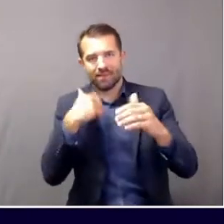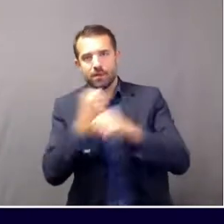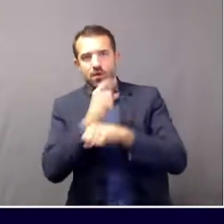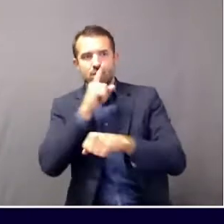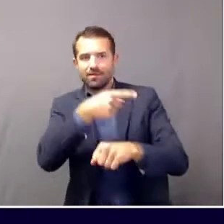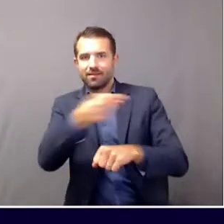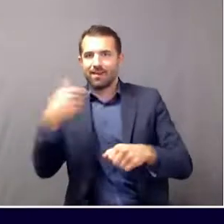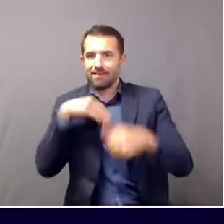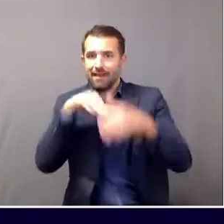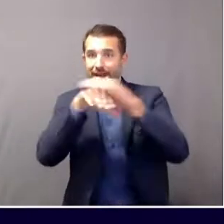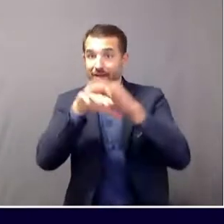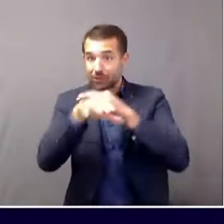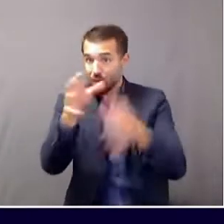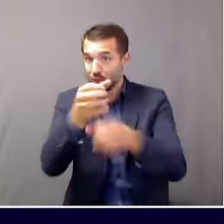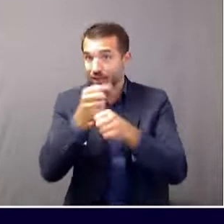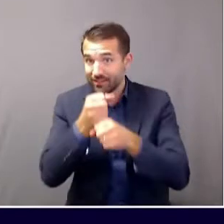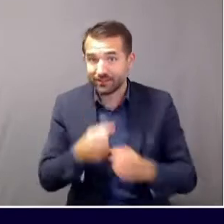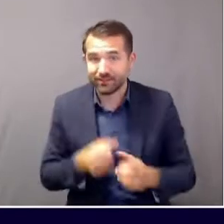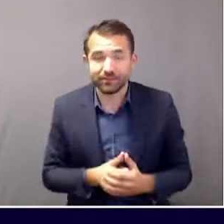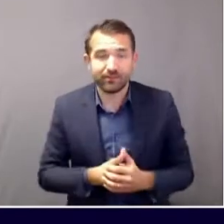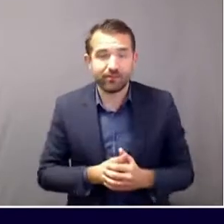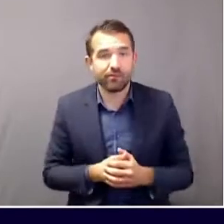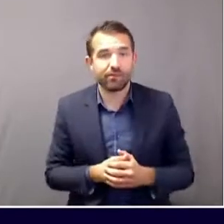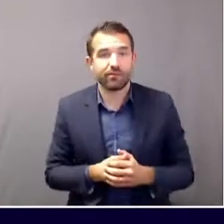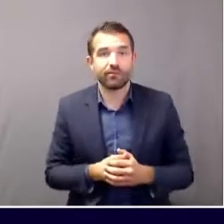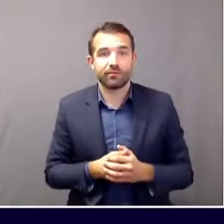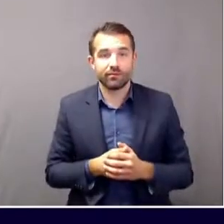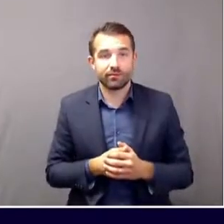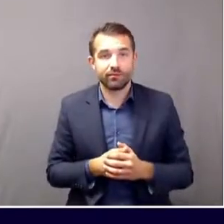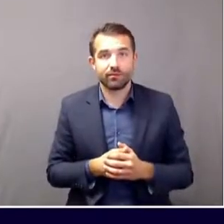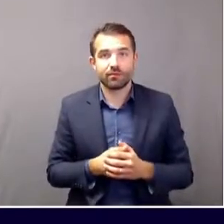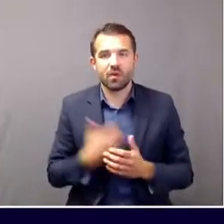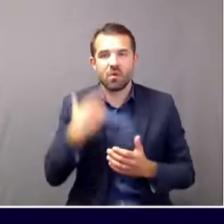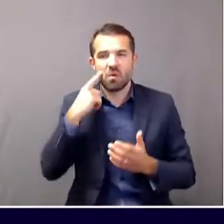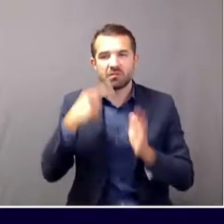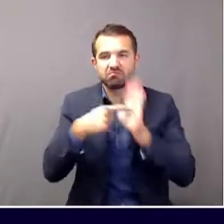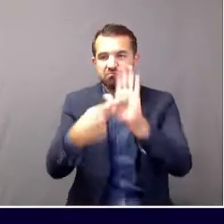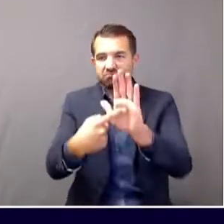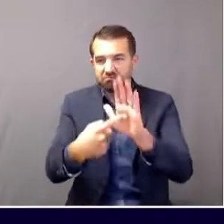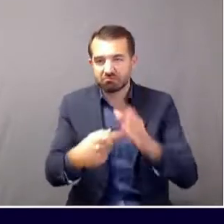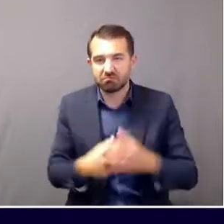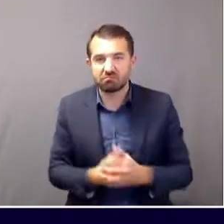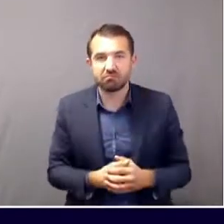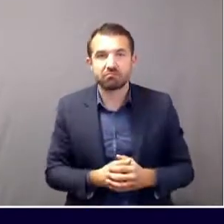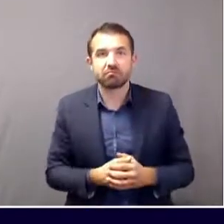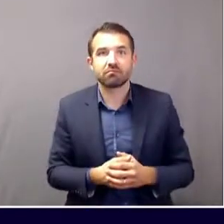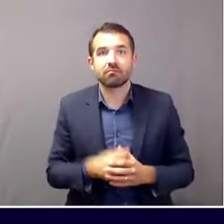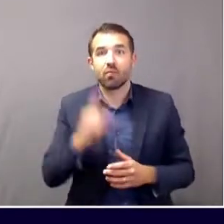as some of the ones that I noted